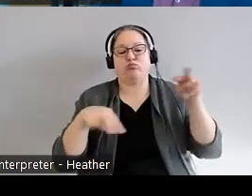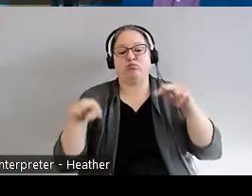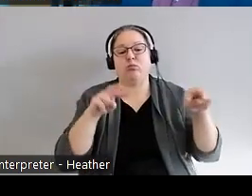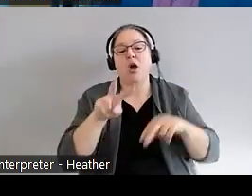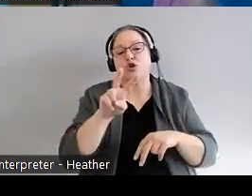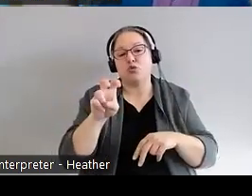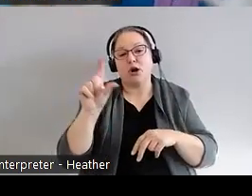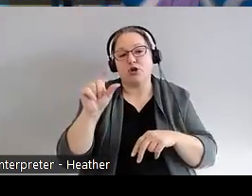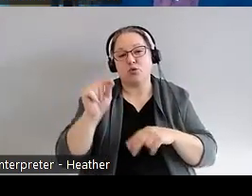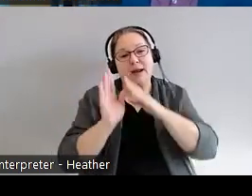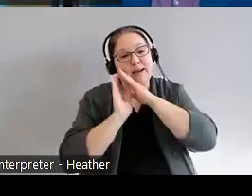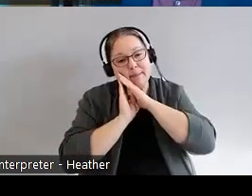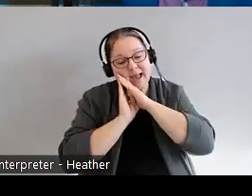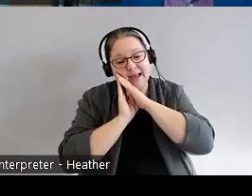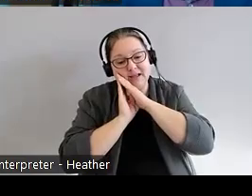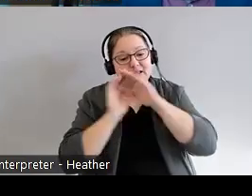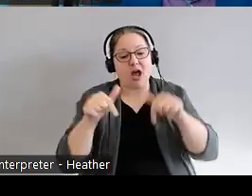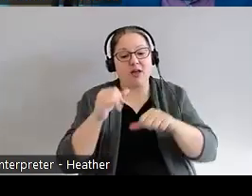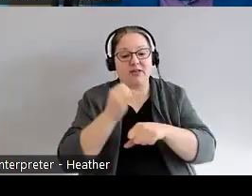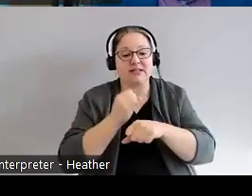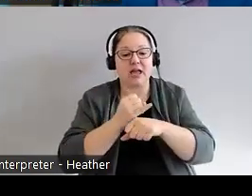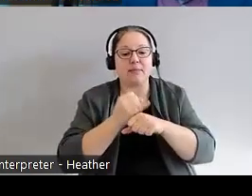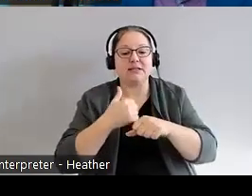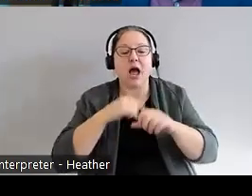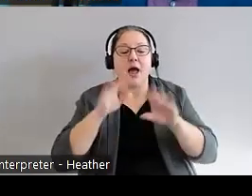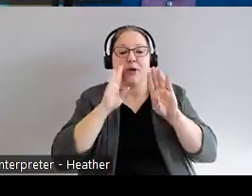campus. We have other campuses, but I'm going to focus particularly on the Westchester Behavioral